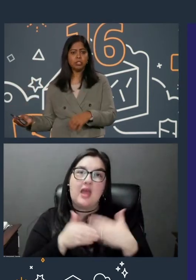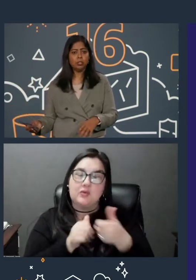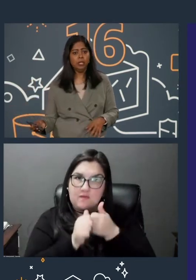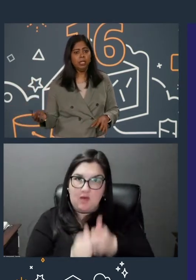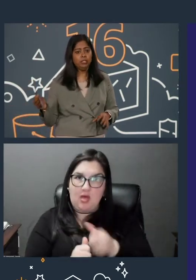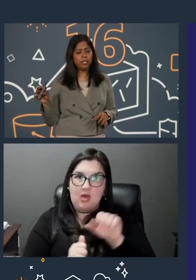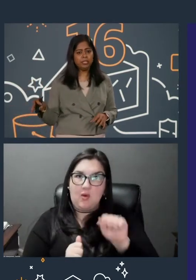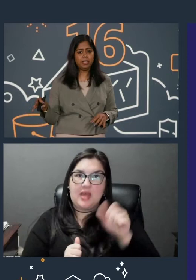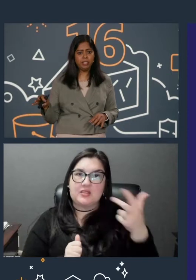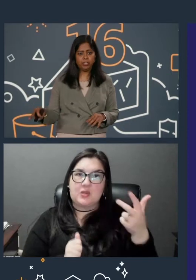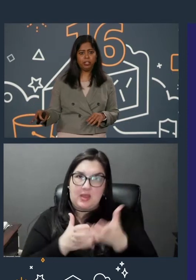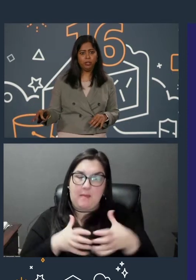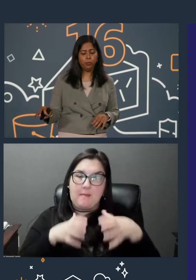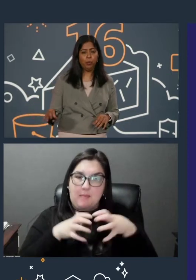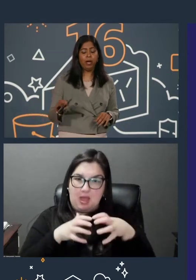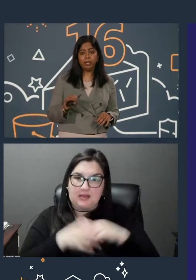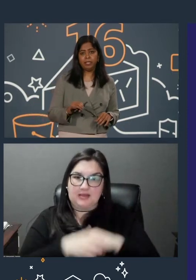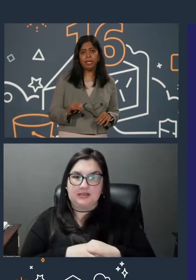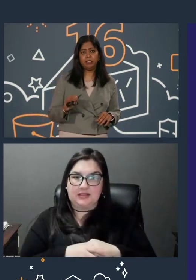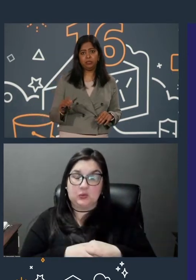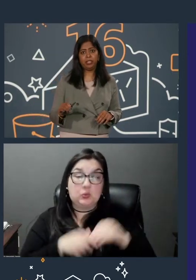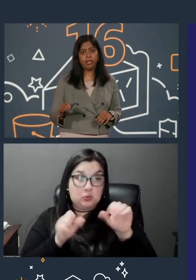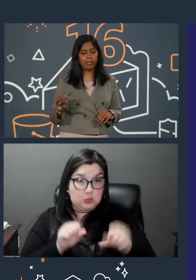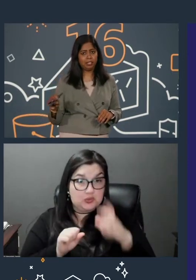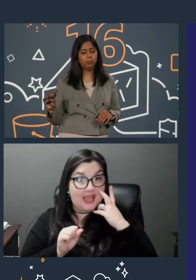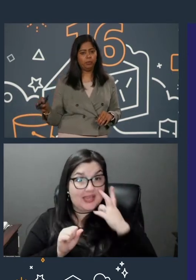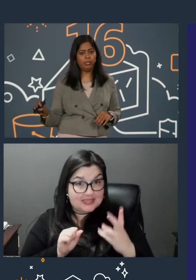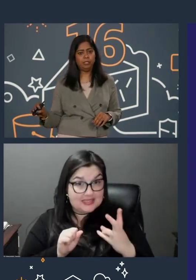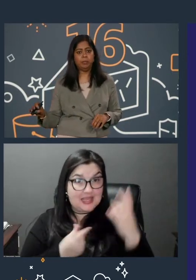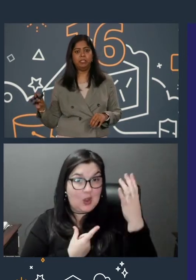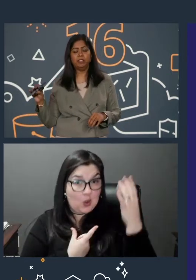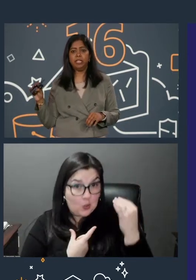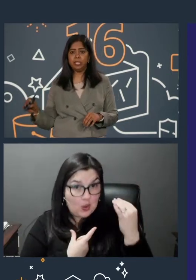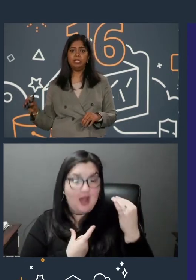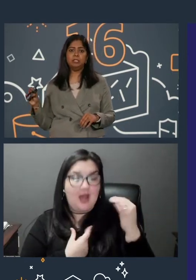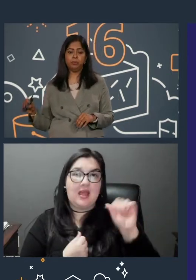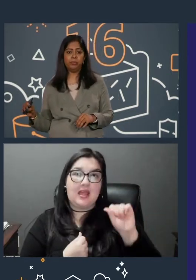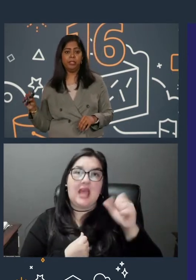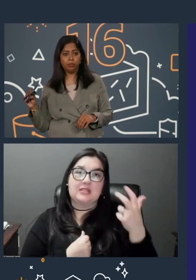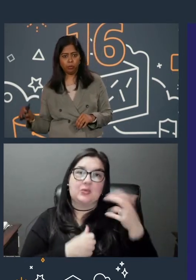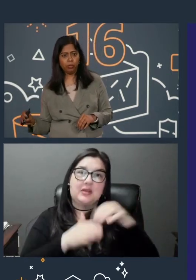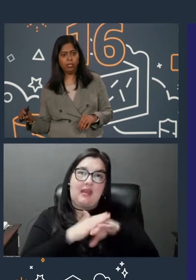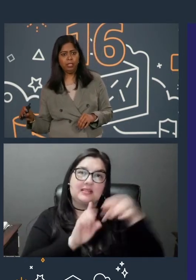So you can see here why the S3 access point plays a key supporting role